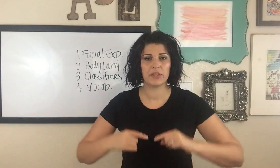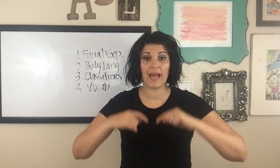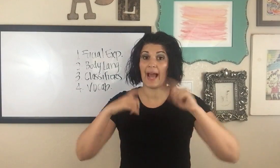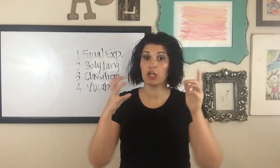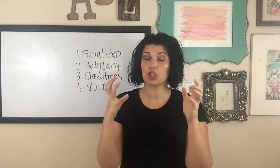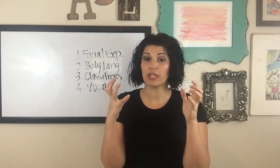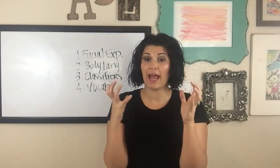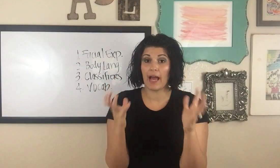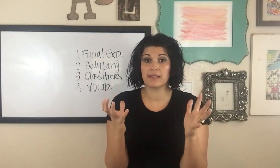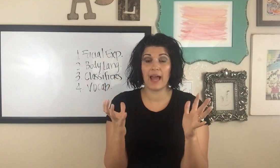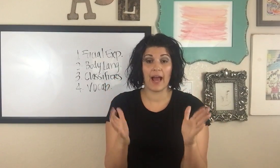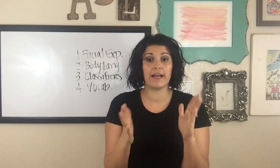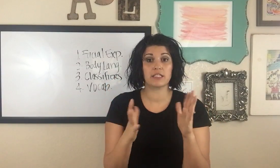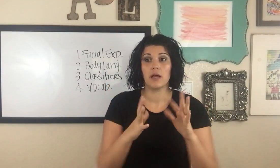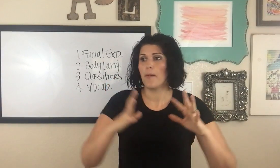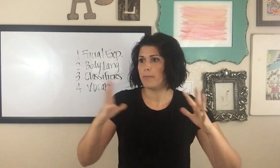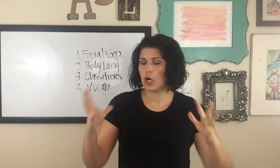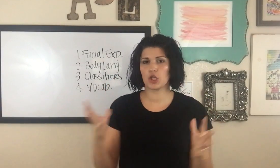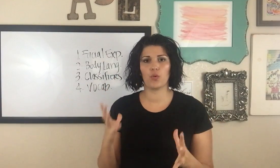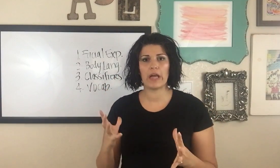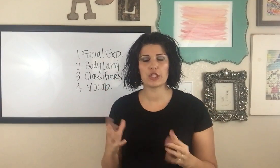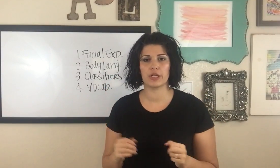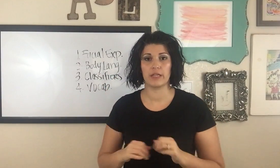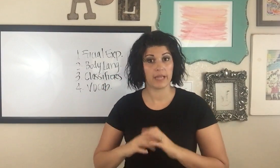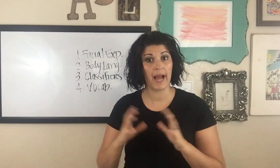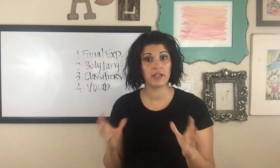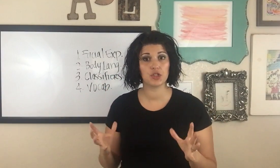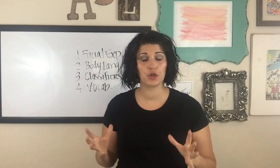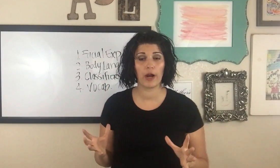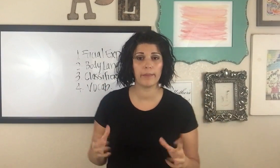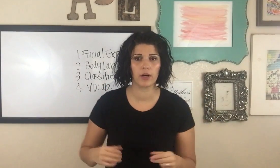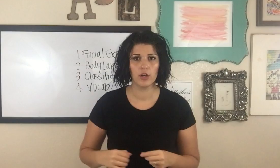but to actually act as punctuation, to act as your grammar.